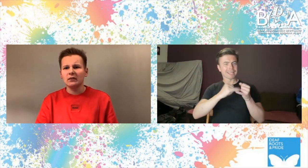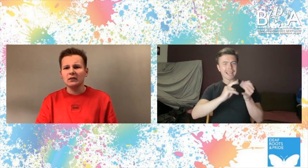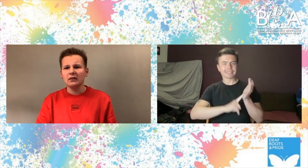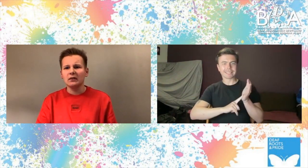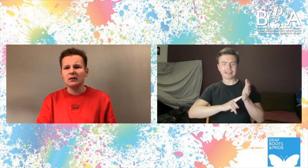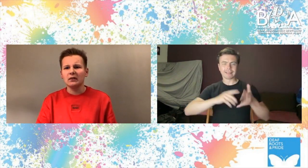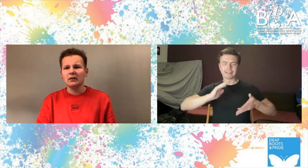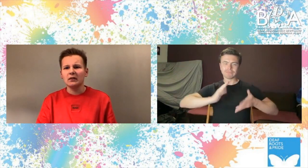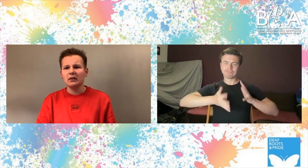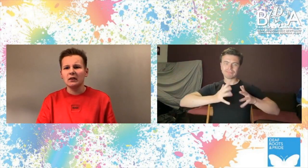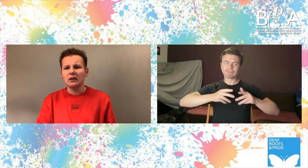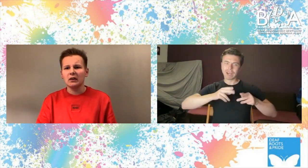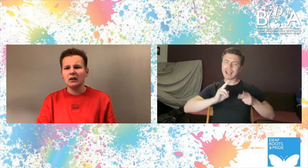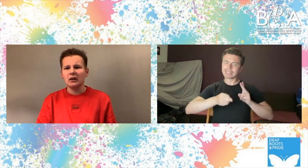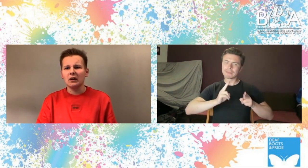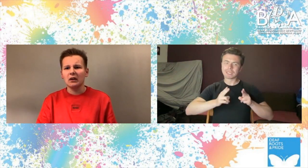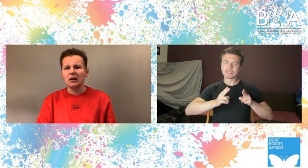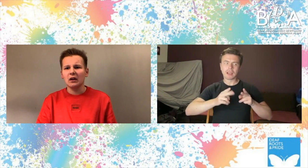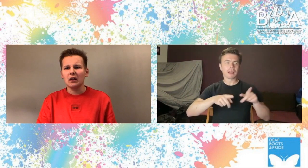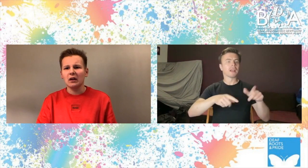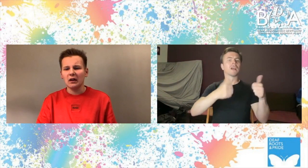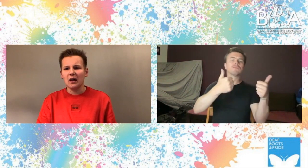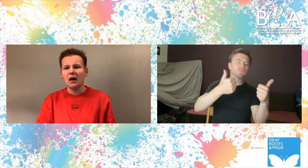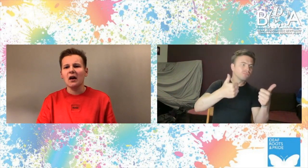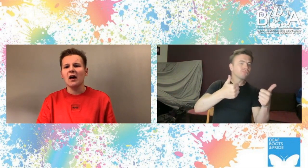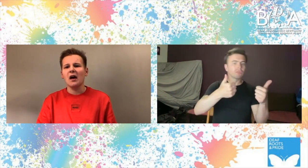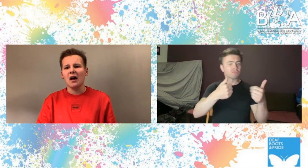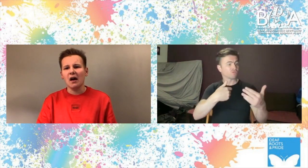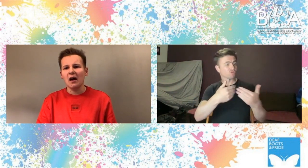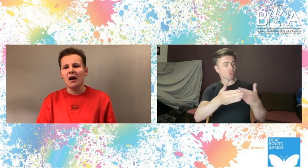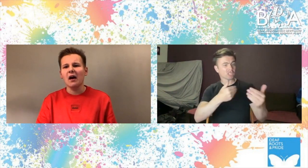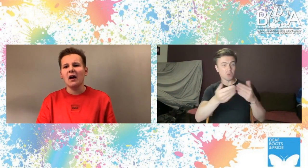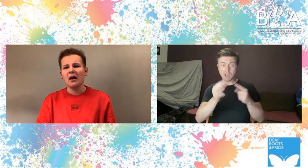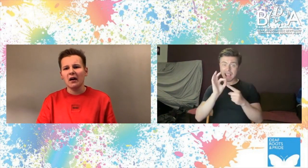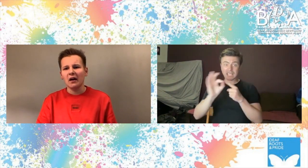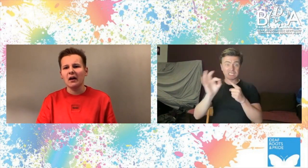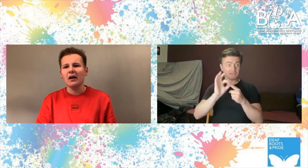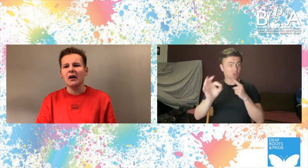BSL interpretation. They said that was fine and that they would sort it all out.